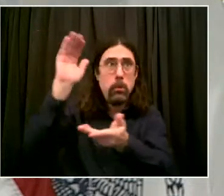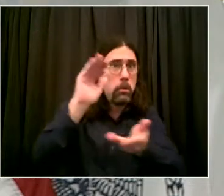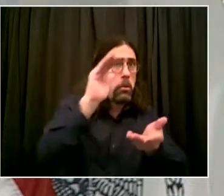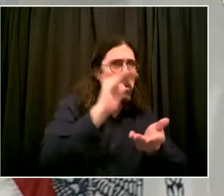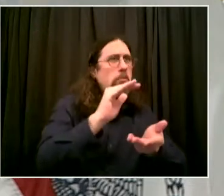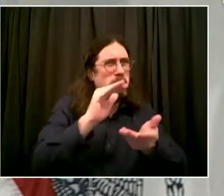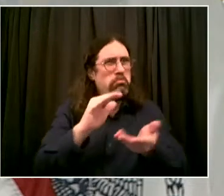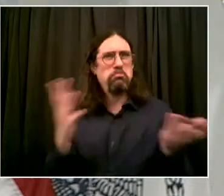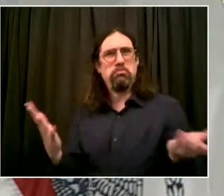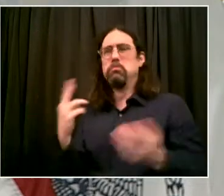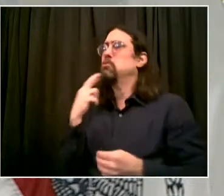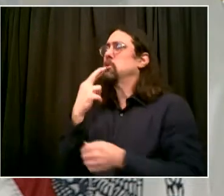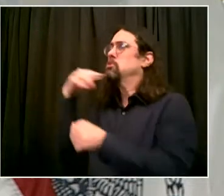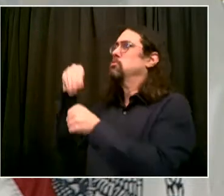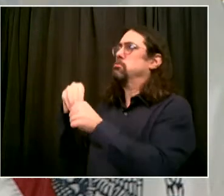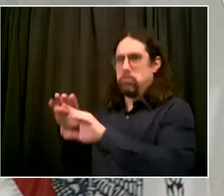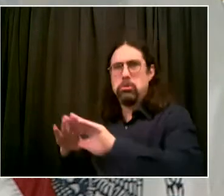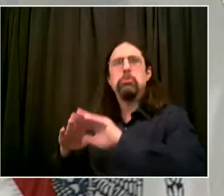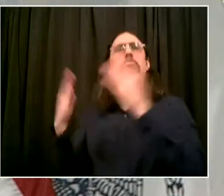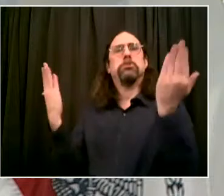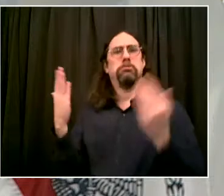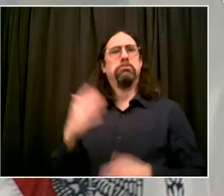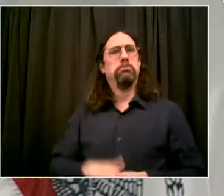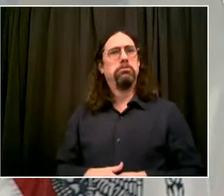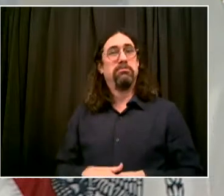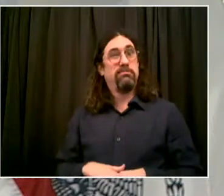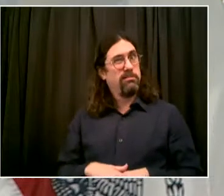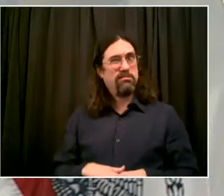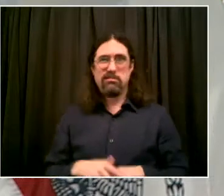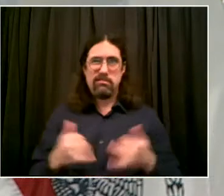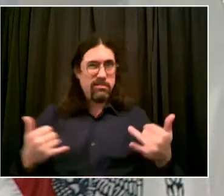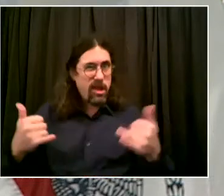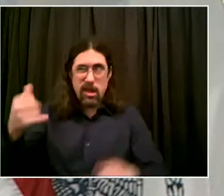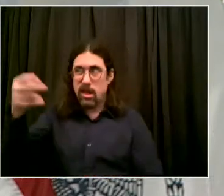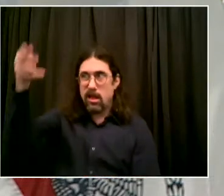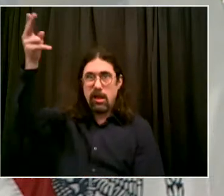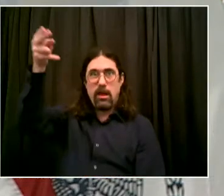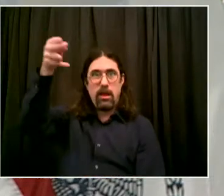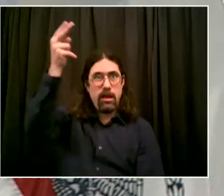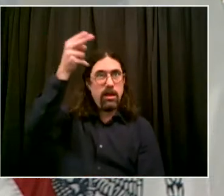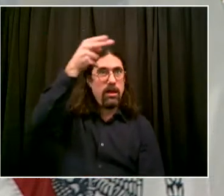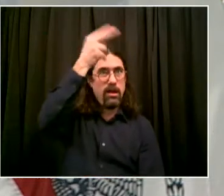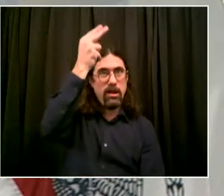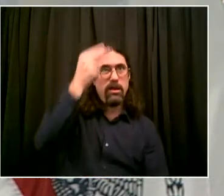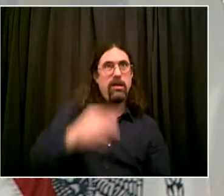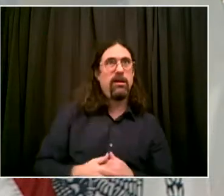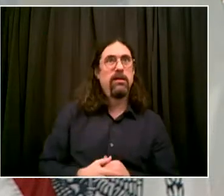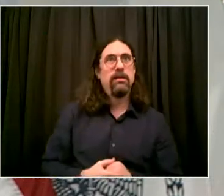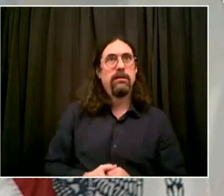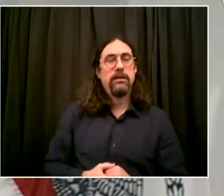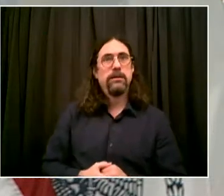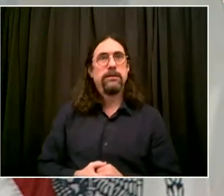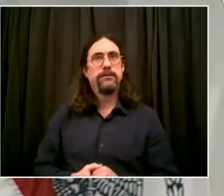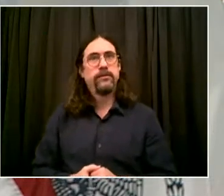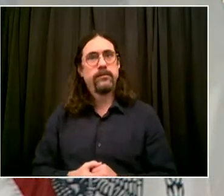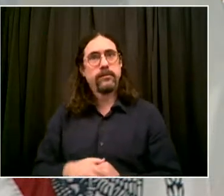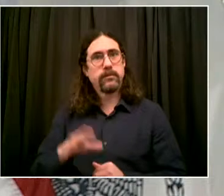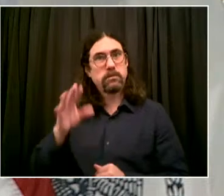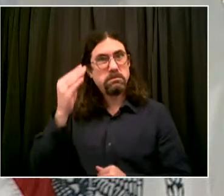REOPEN WHEN IT IS SAFE. WE ARE OBVIOUSLY THE BIGGEST CITY